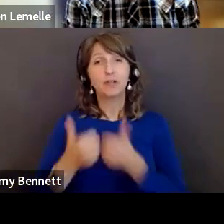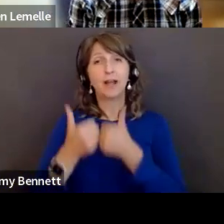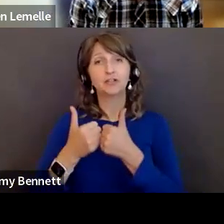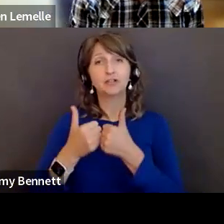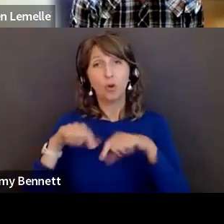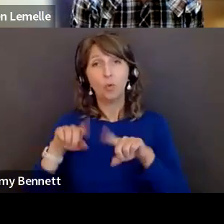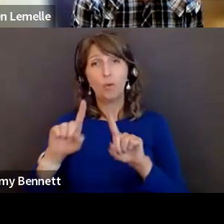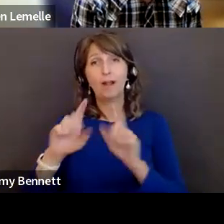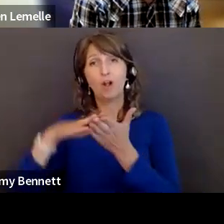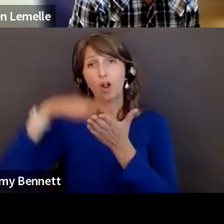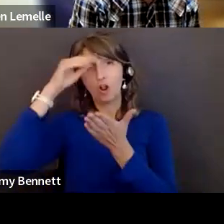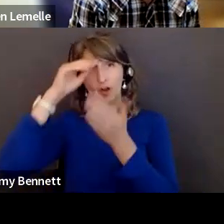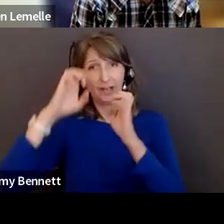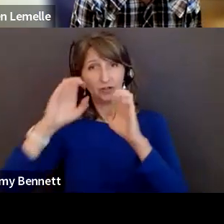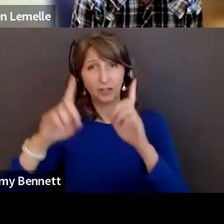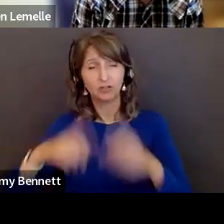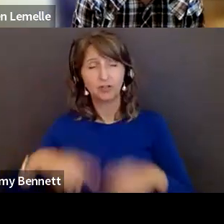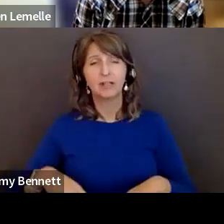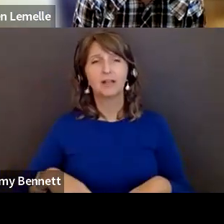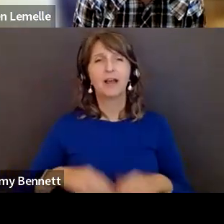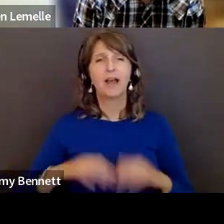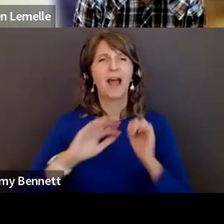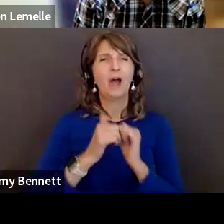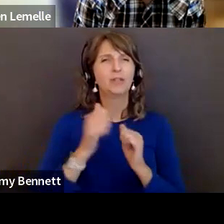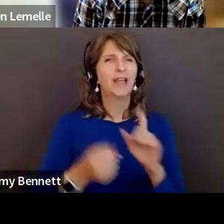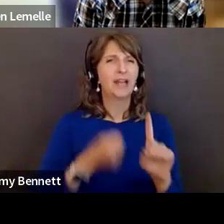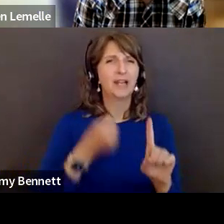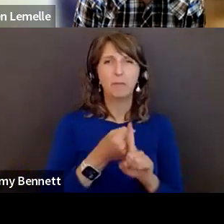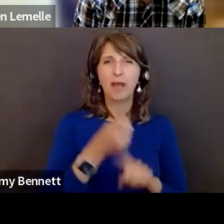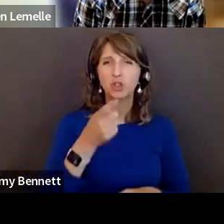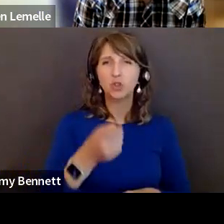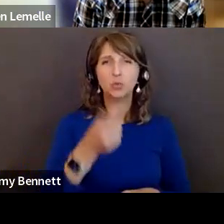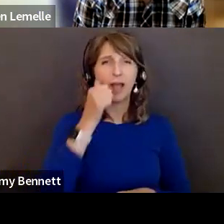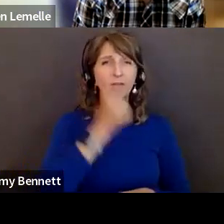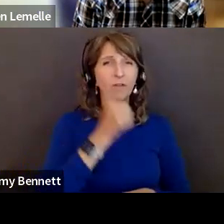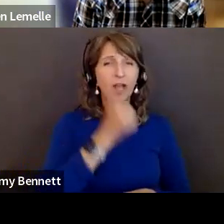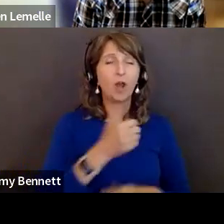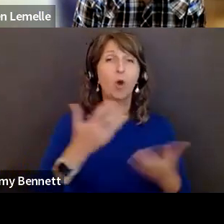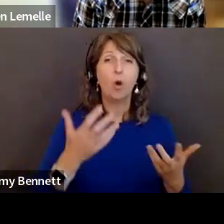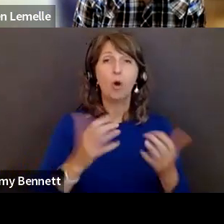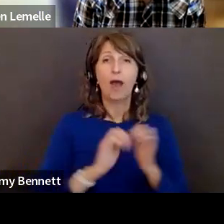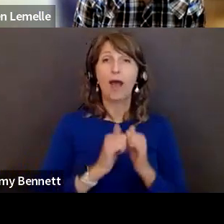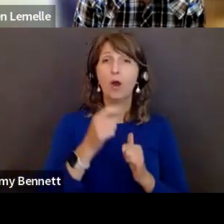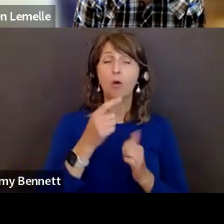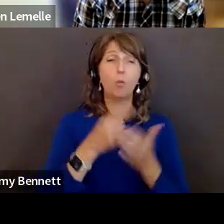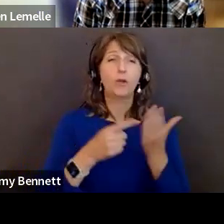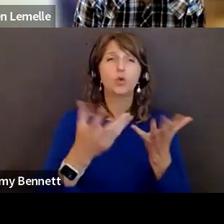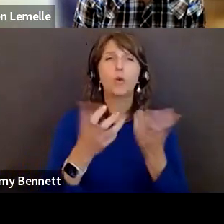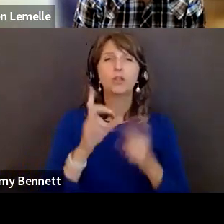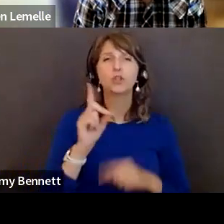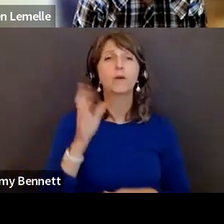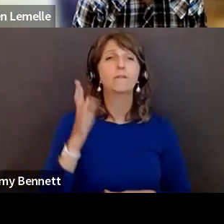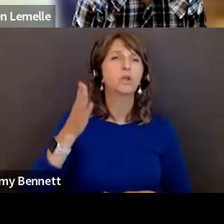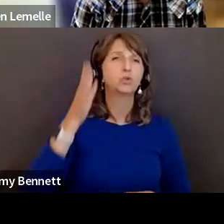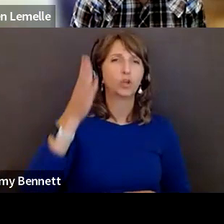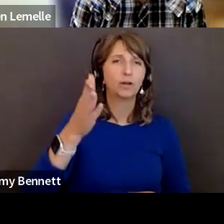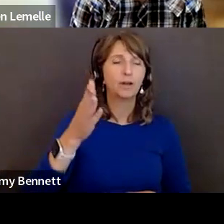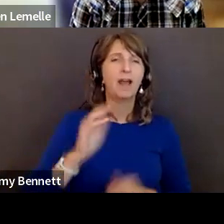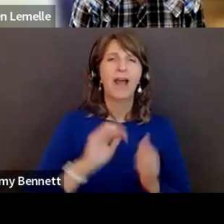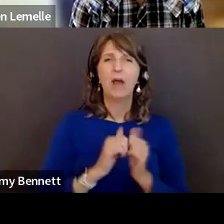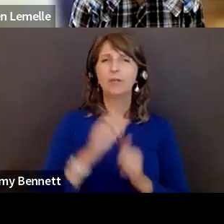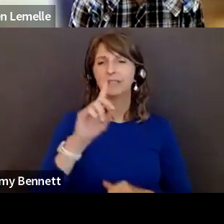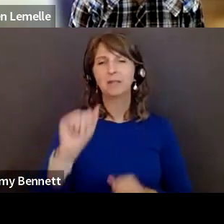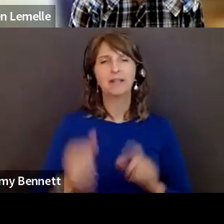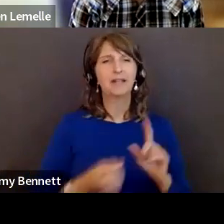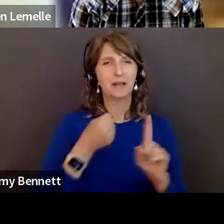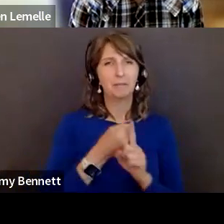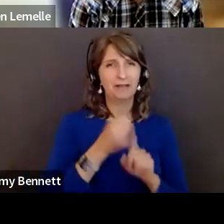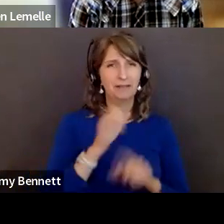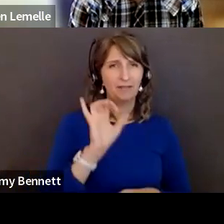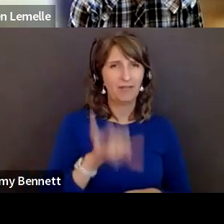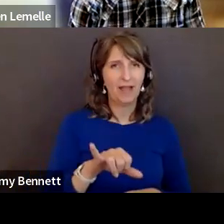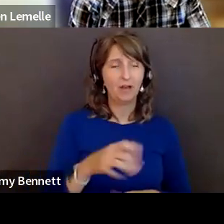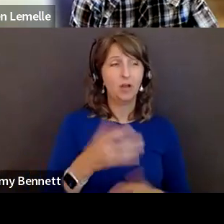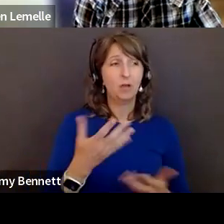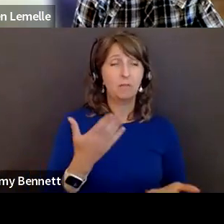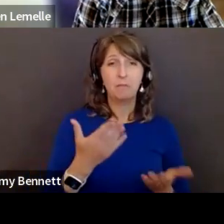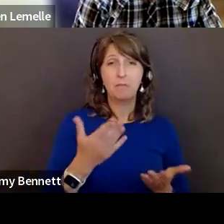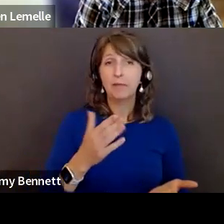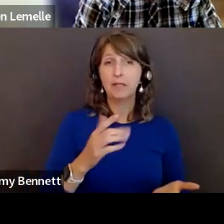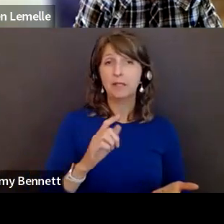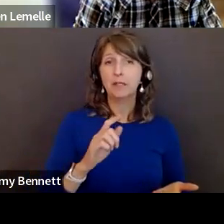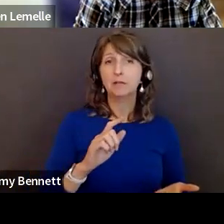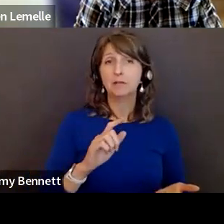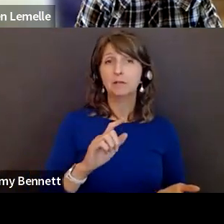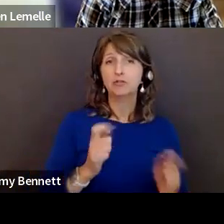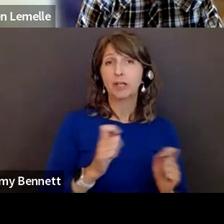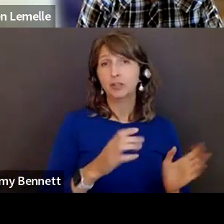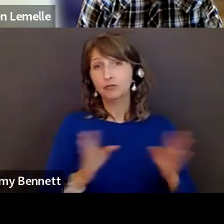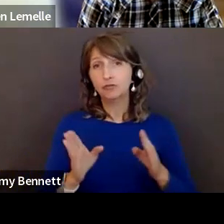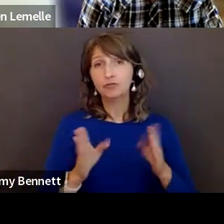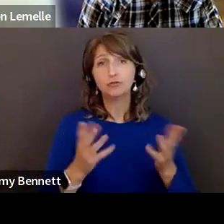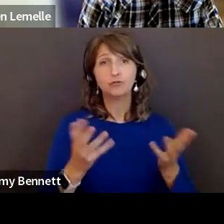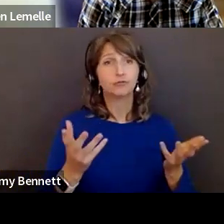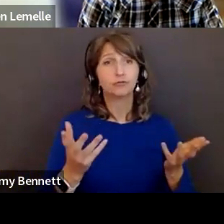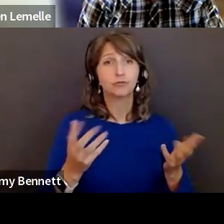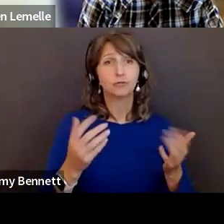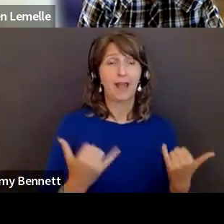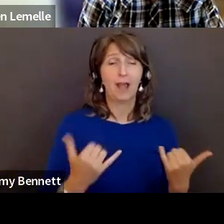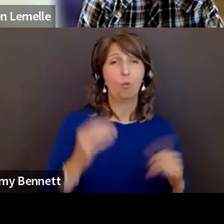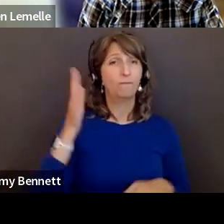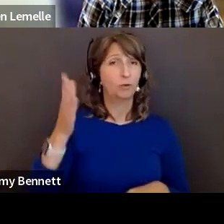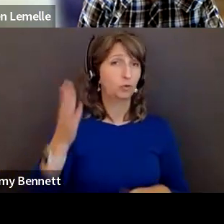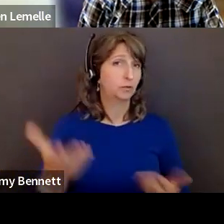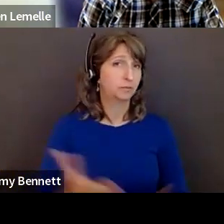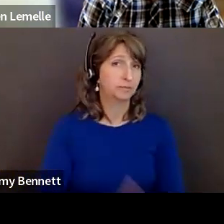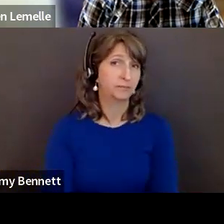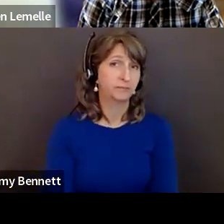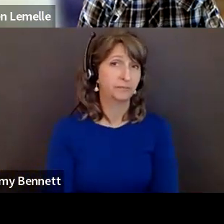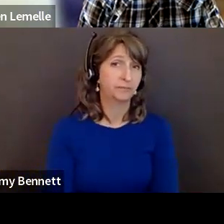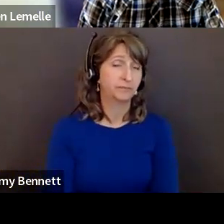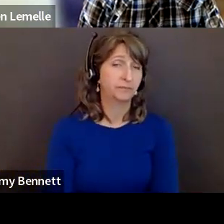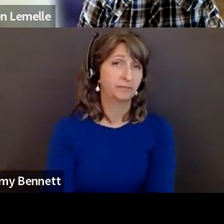How is that really? Got into, you know, your present and also your future as well.